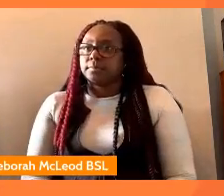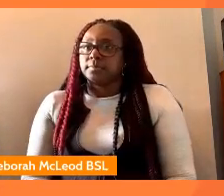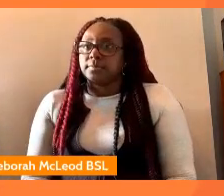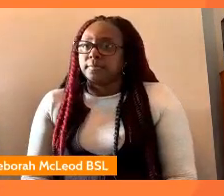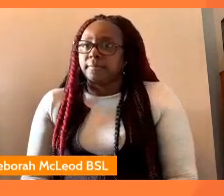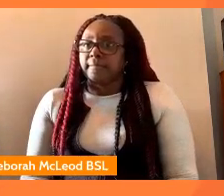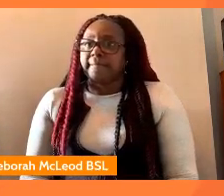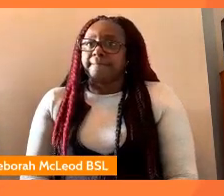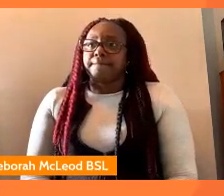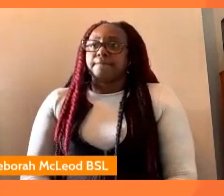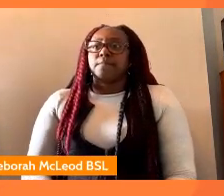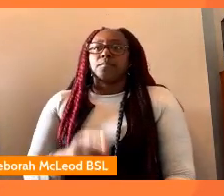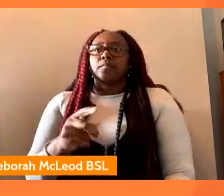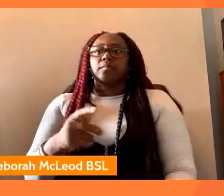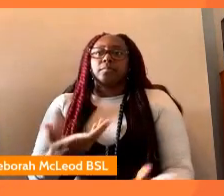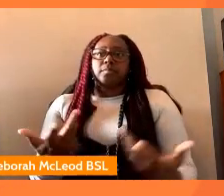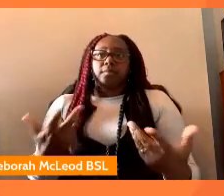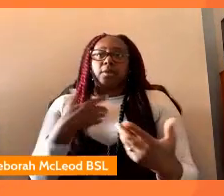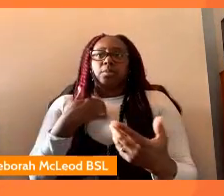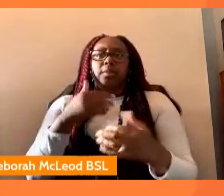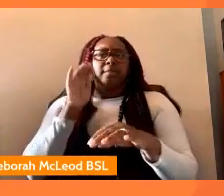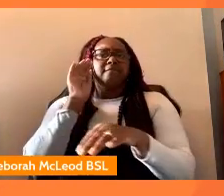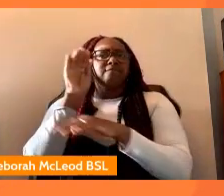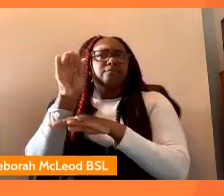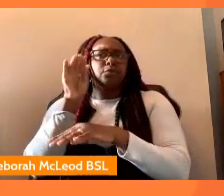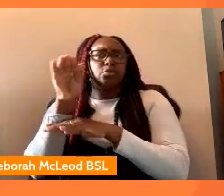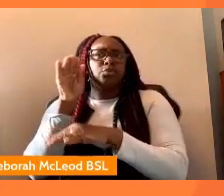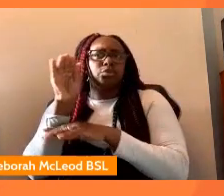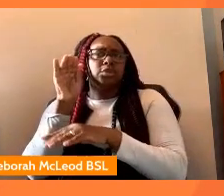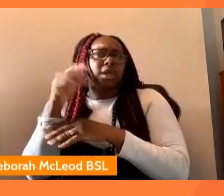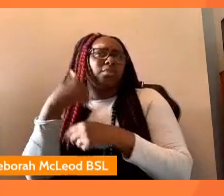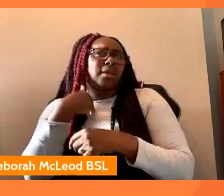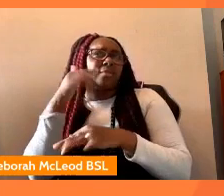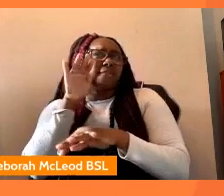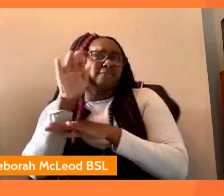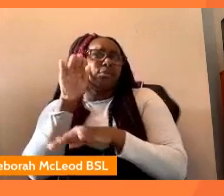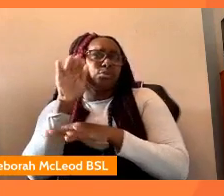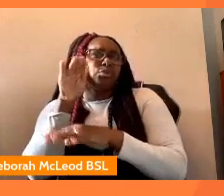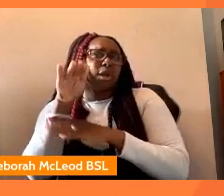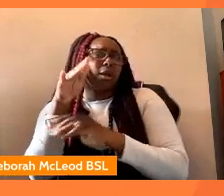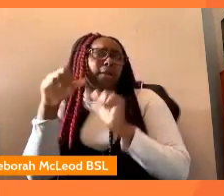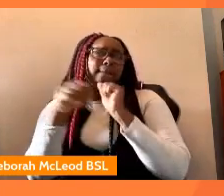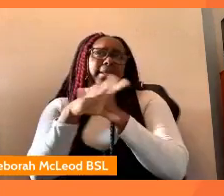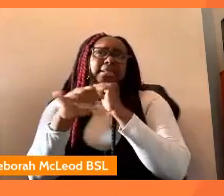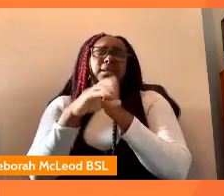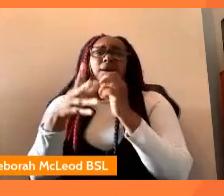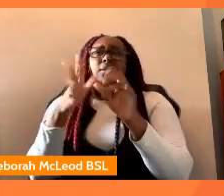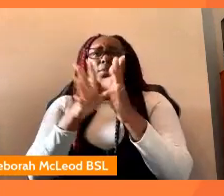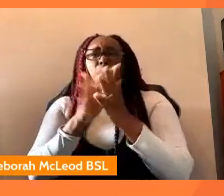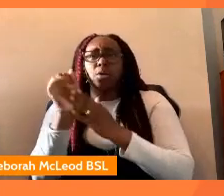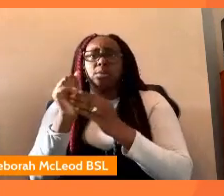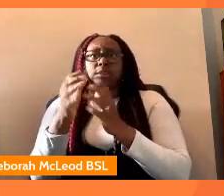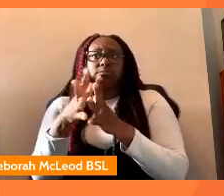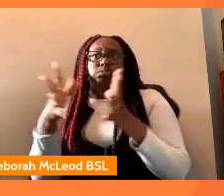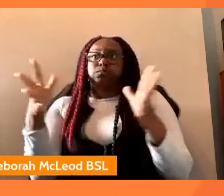So, with that in mind I would like to talk about my view of the future of media in the cultural sector. So quite a big topic.